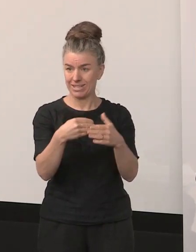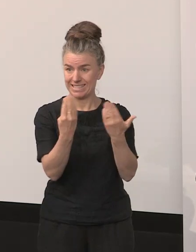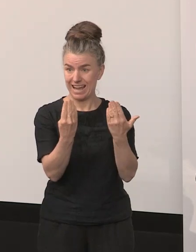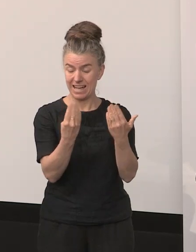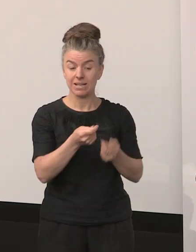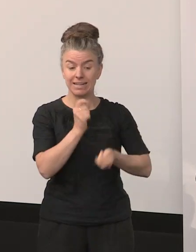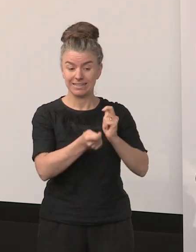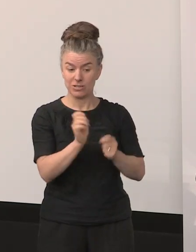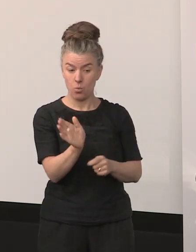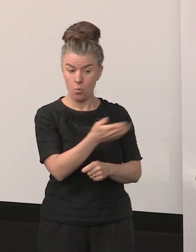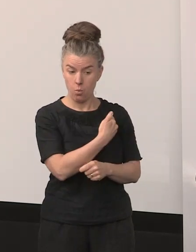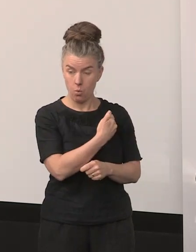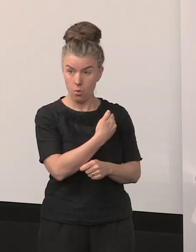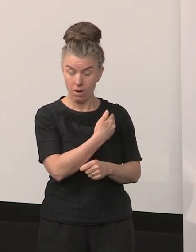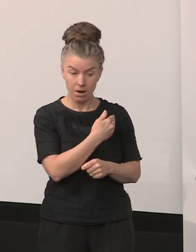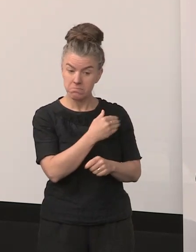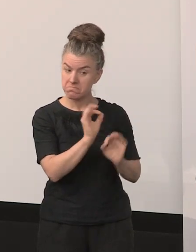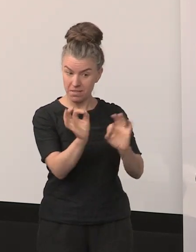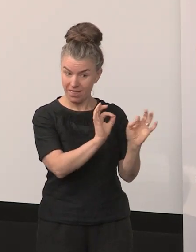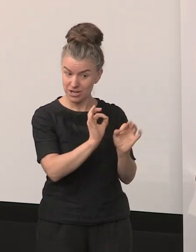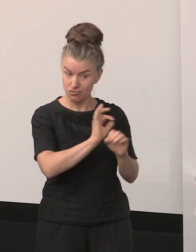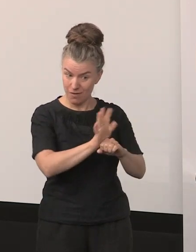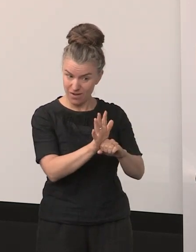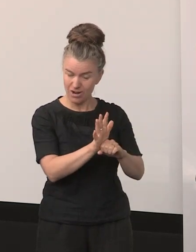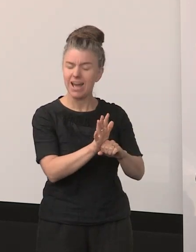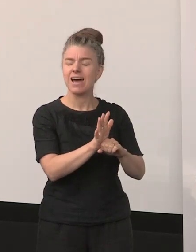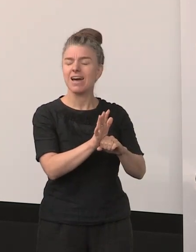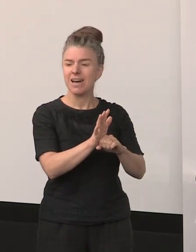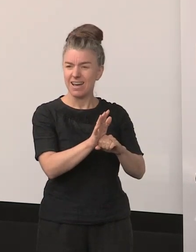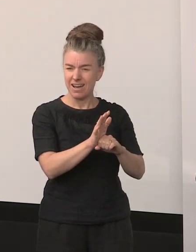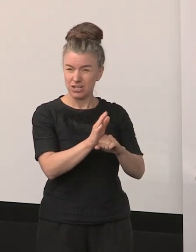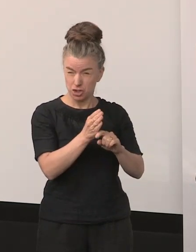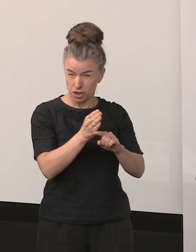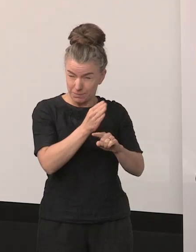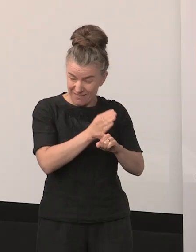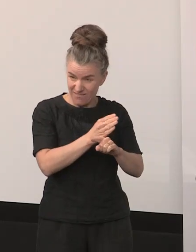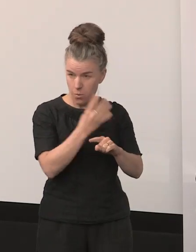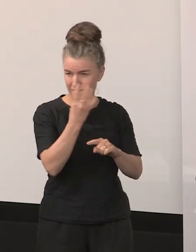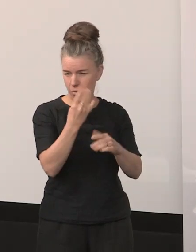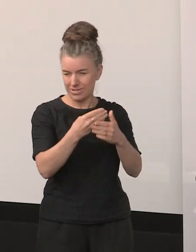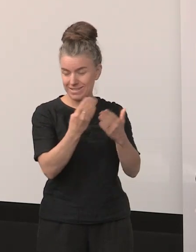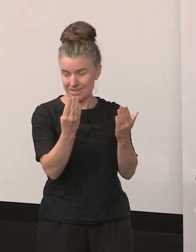groups there. One were at the end of their isolation period, and were all tested and tested